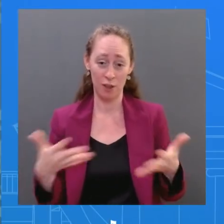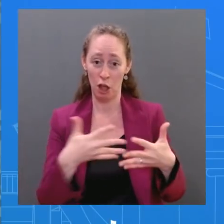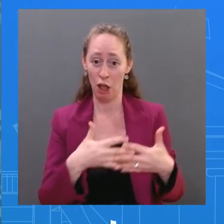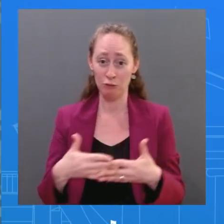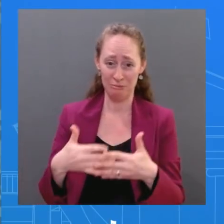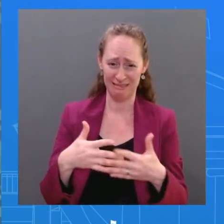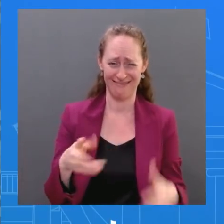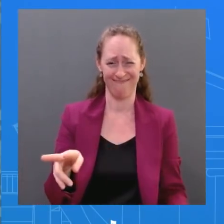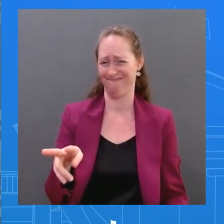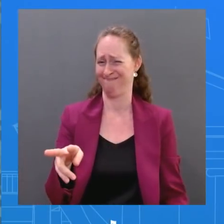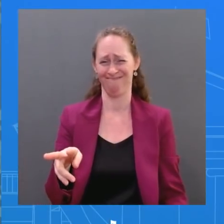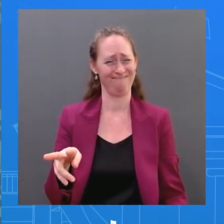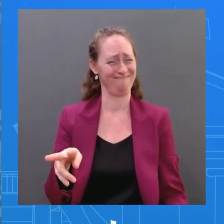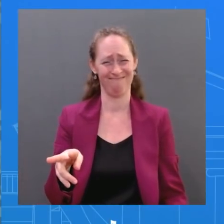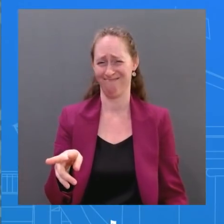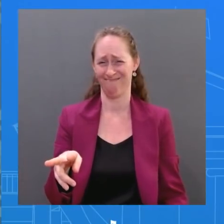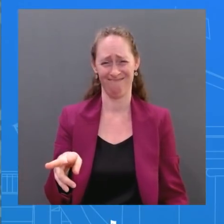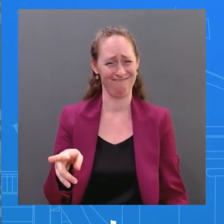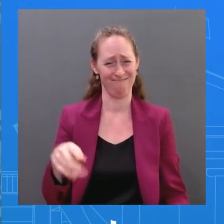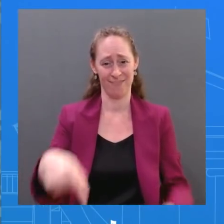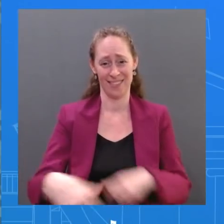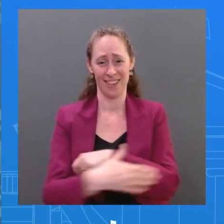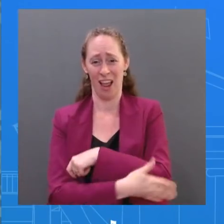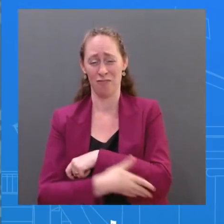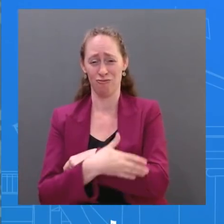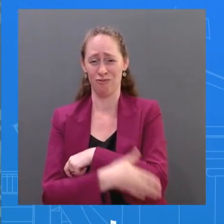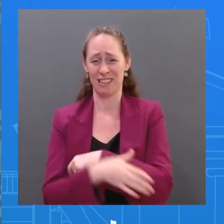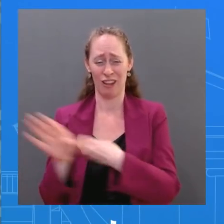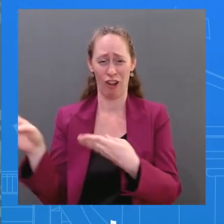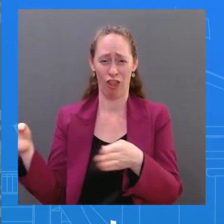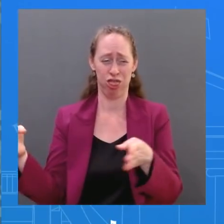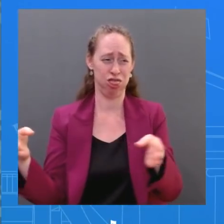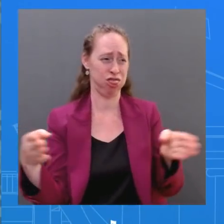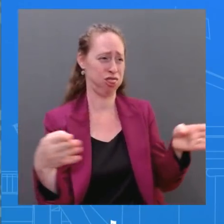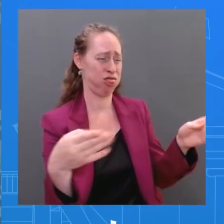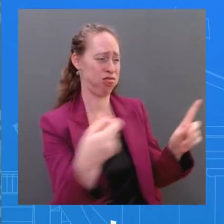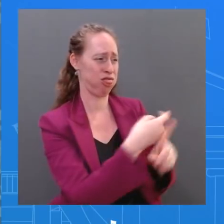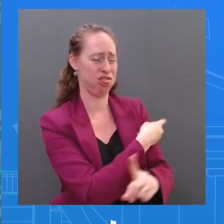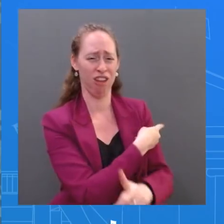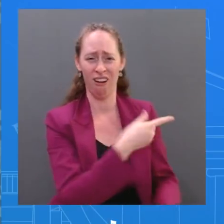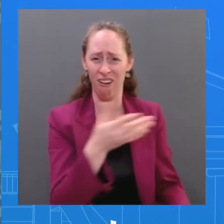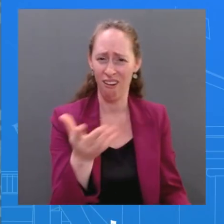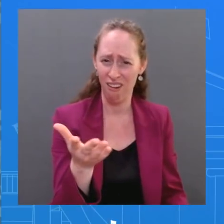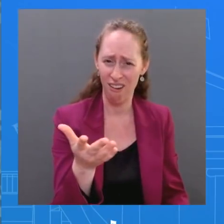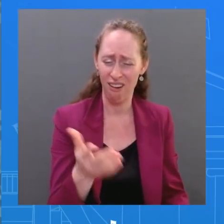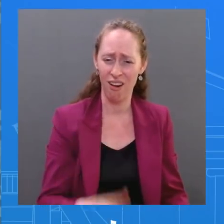Ms. Jean-Pierre: So I'll say this: The President understands what the American people are going through.